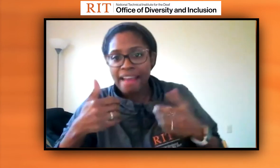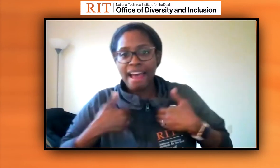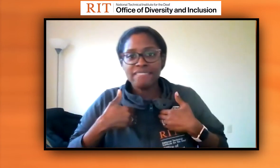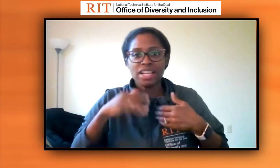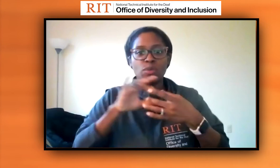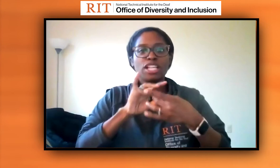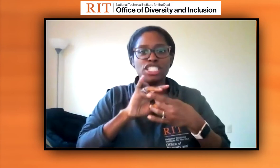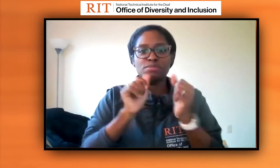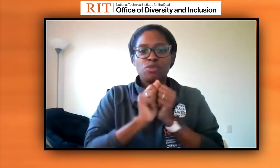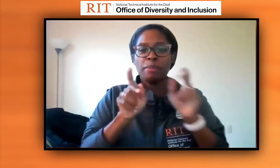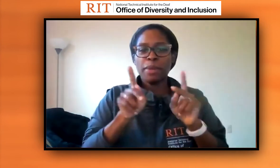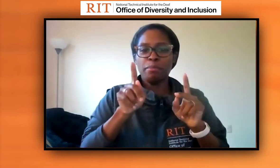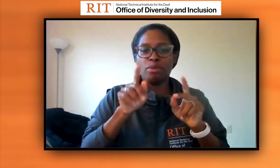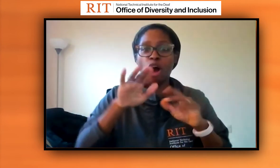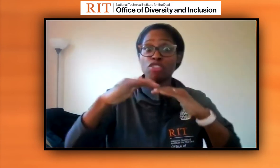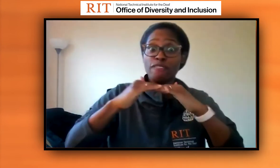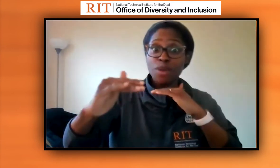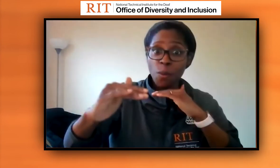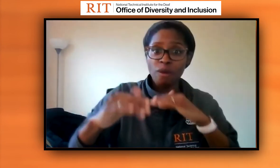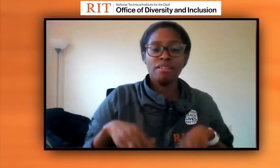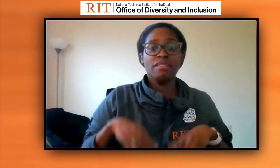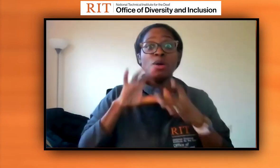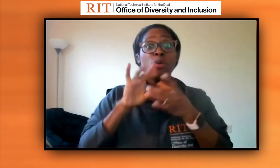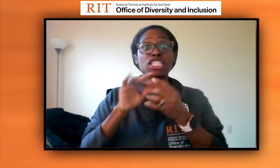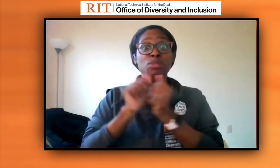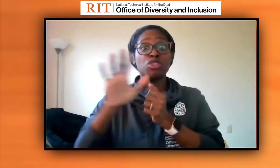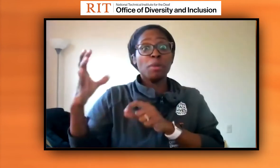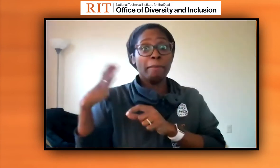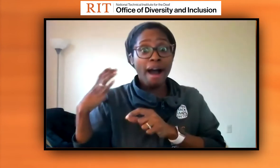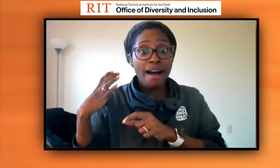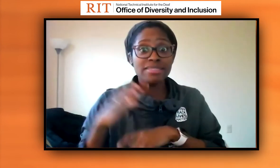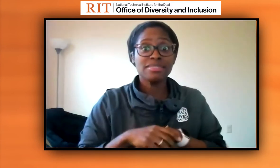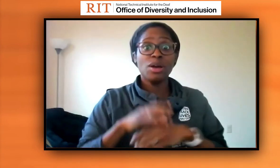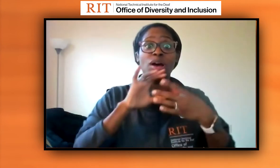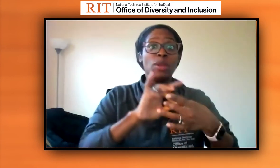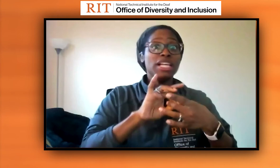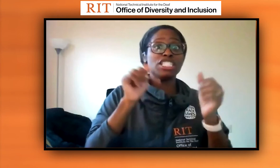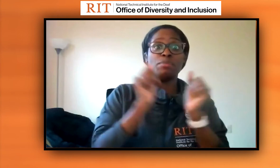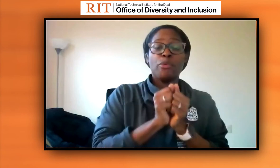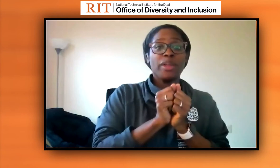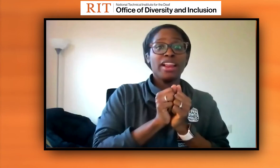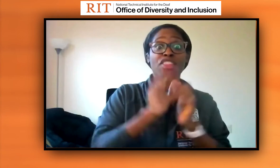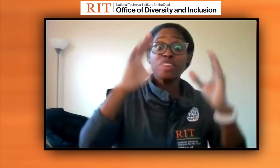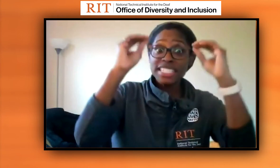I couldn't imagine not having a relationship with people on the floor or my boss or, you know,